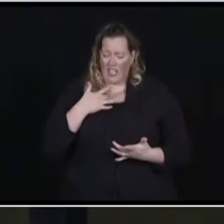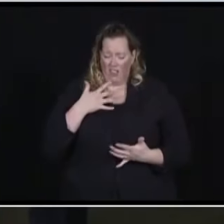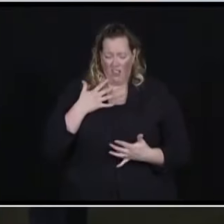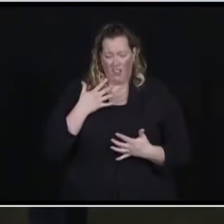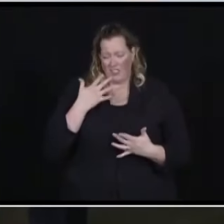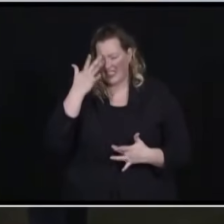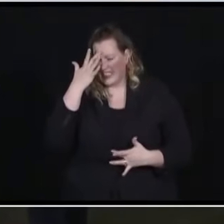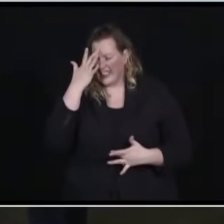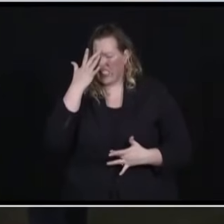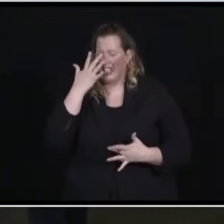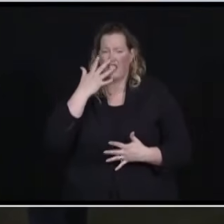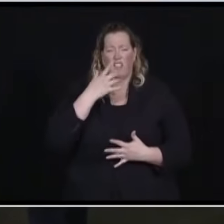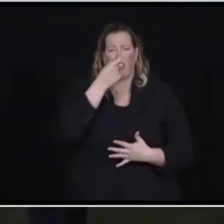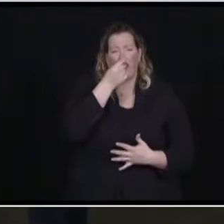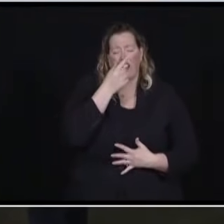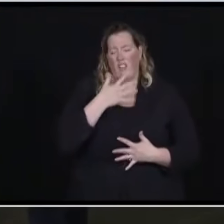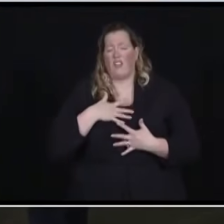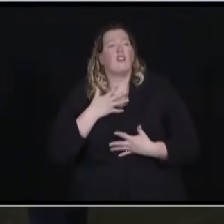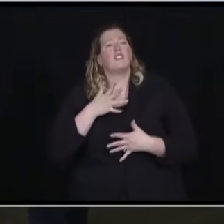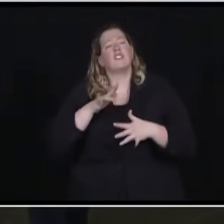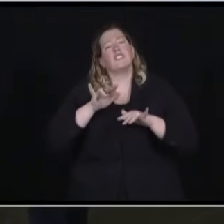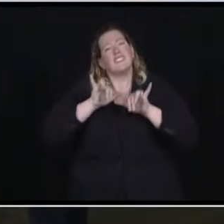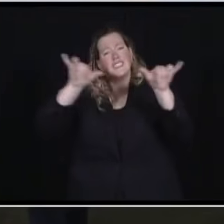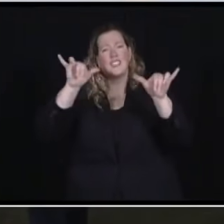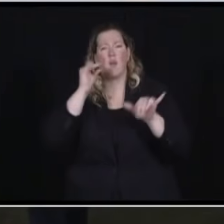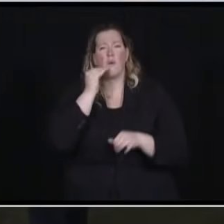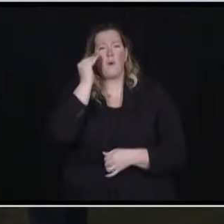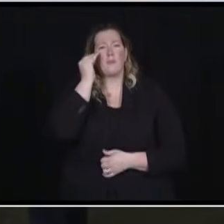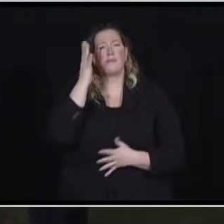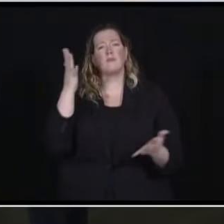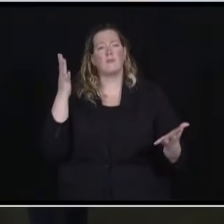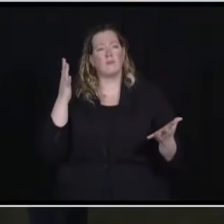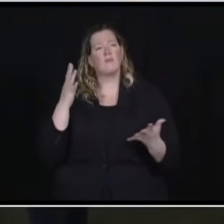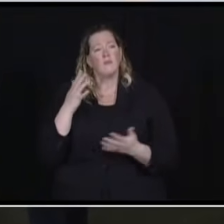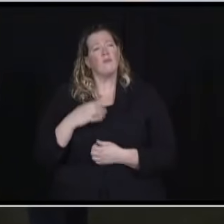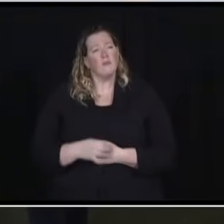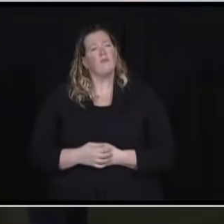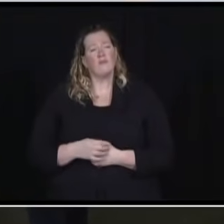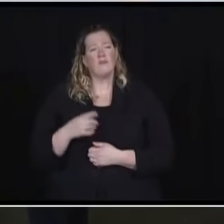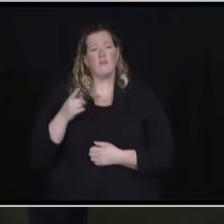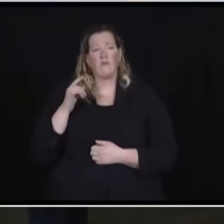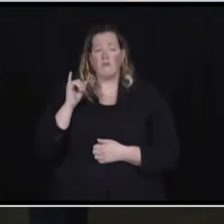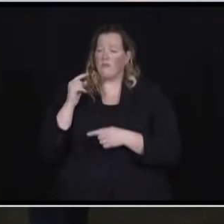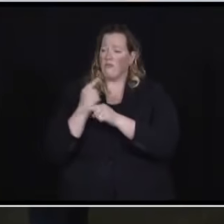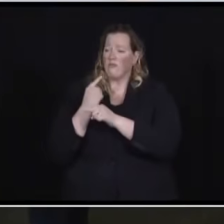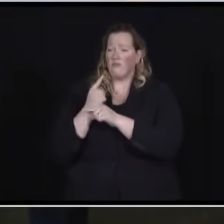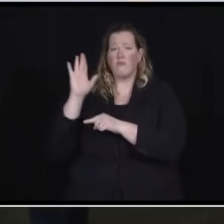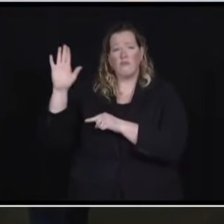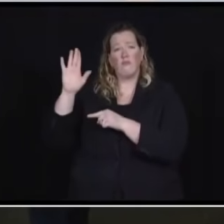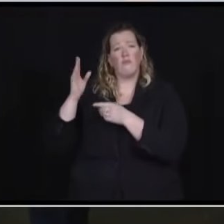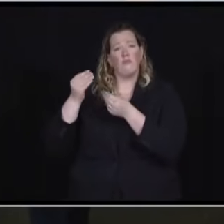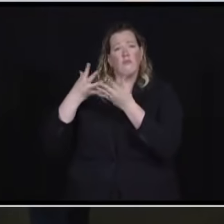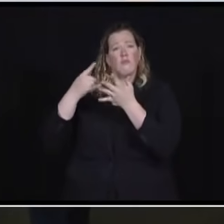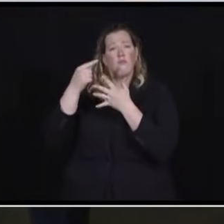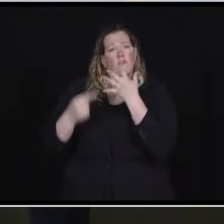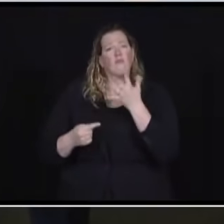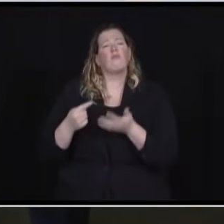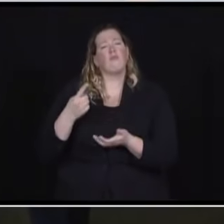and carefully, staying at home when you're not feeling well, these measures do make a difference and is the premier indicated, if we